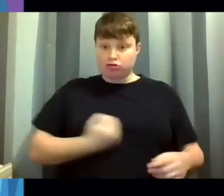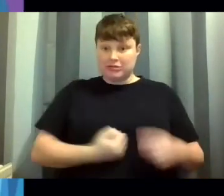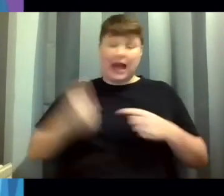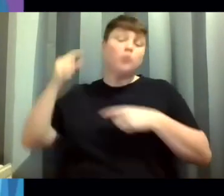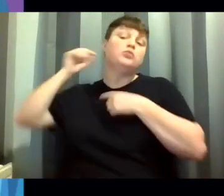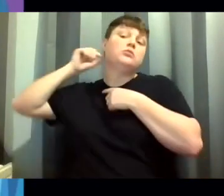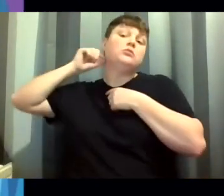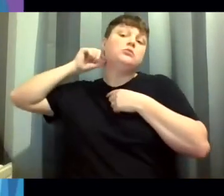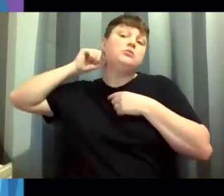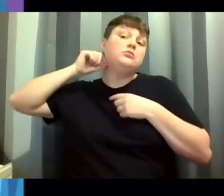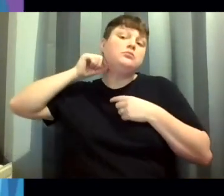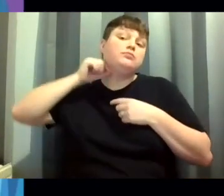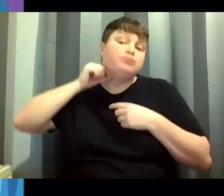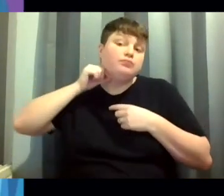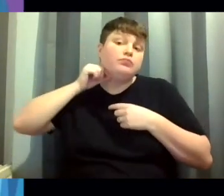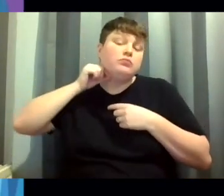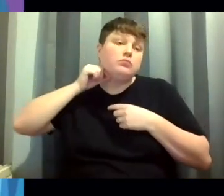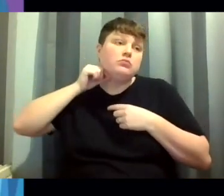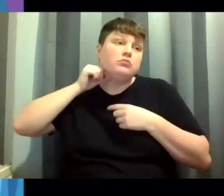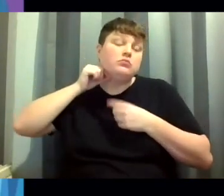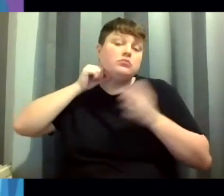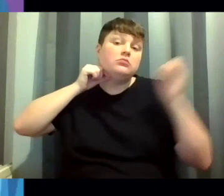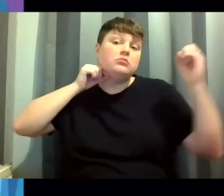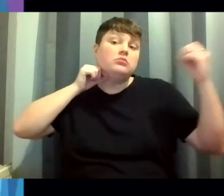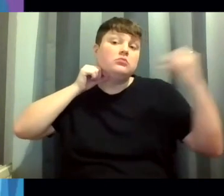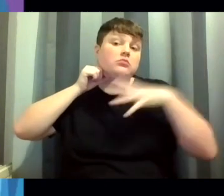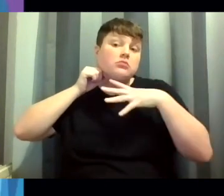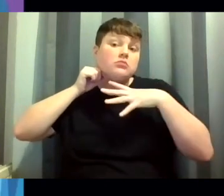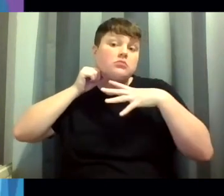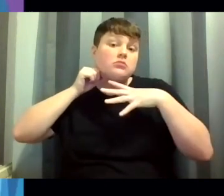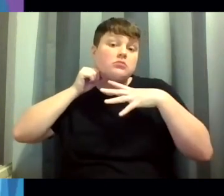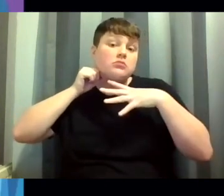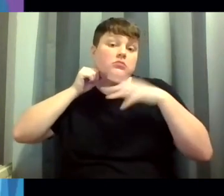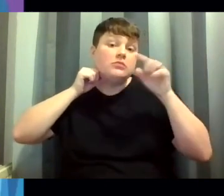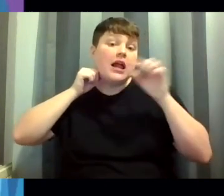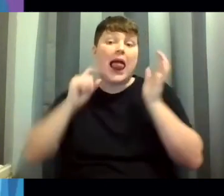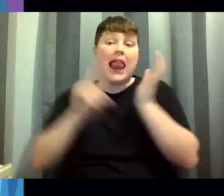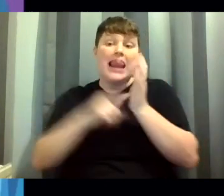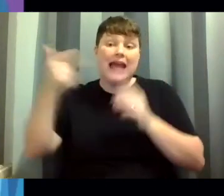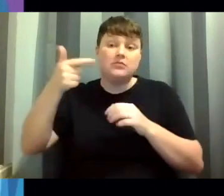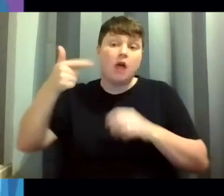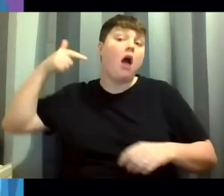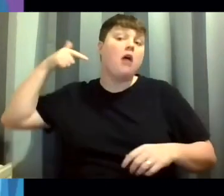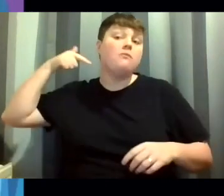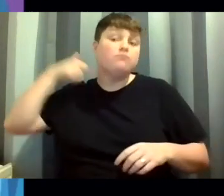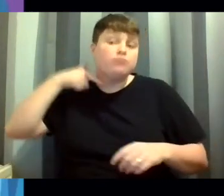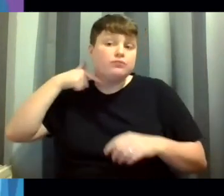lymph node, shine the laser down one of the fibre optics inside that needle probe, pass